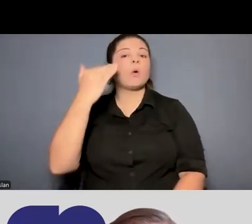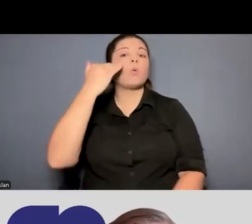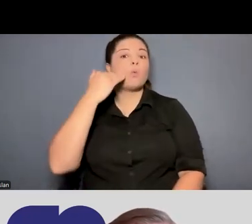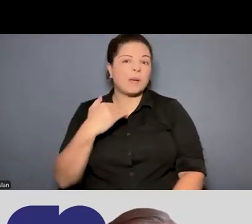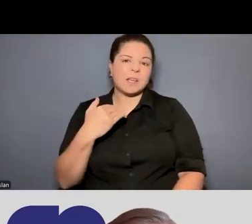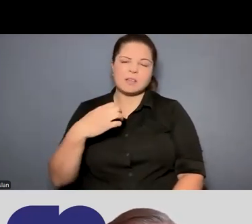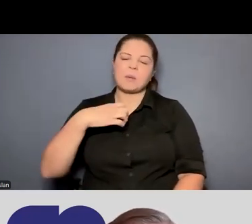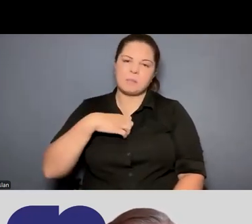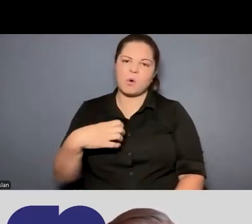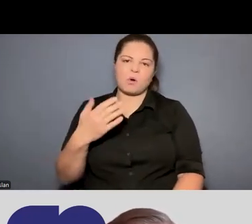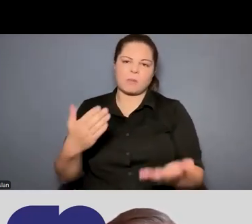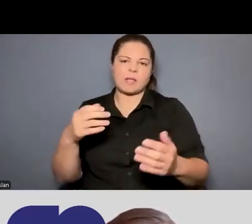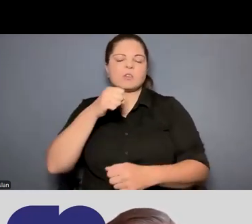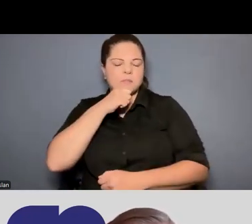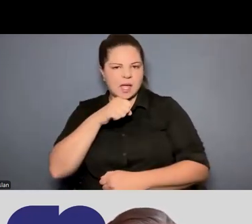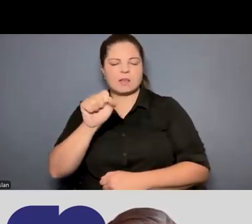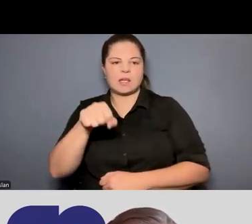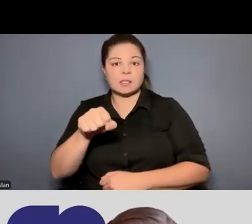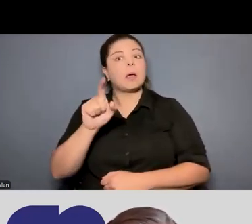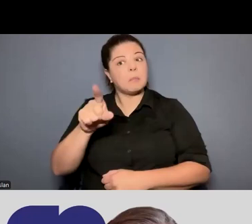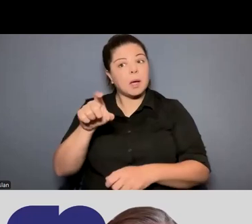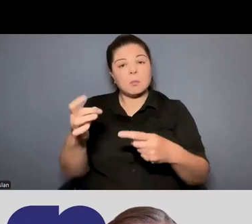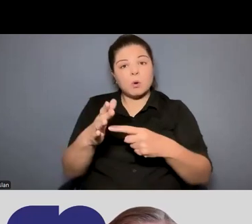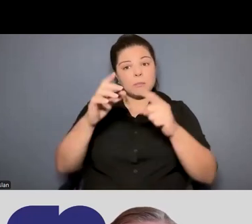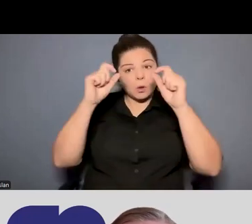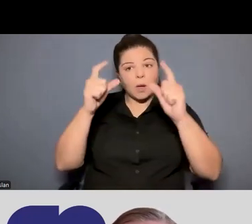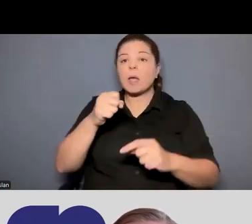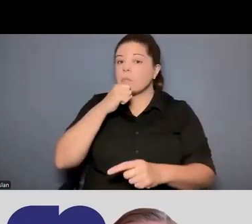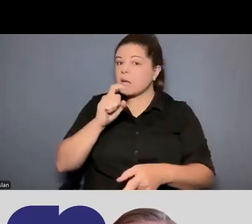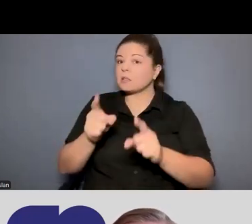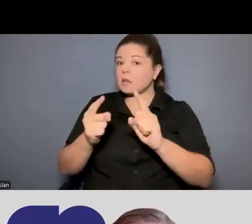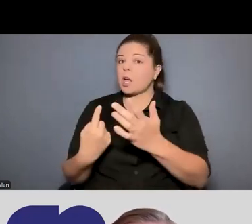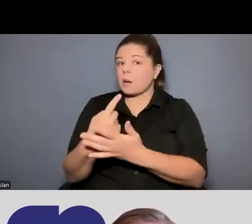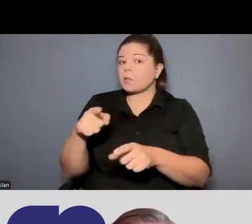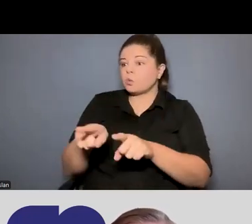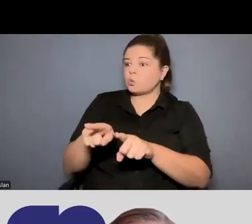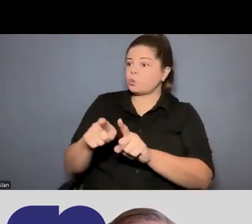rates than men, but it's important to note that men also experience harassment and in 2022,